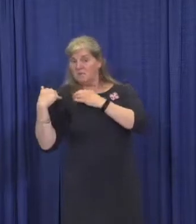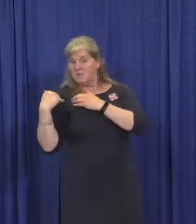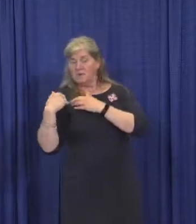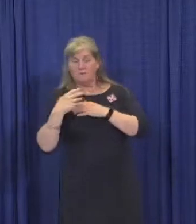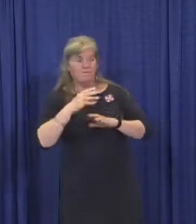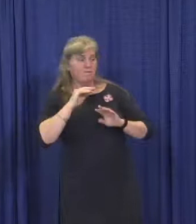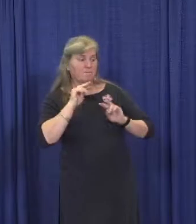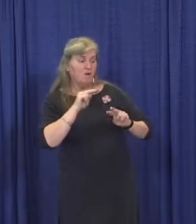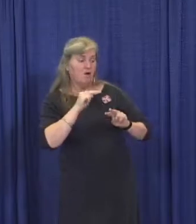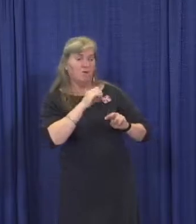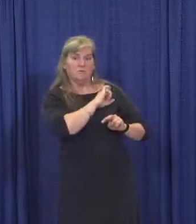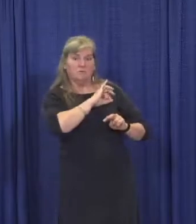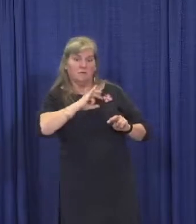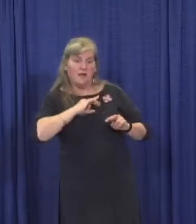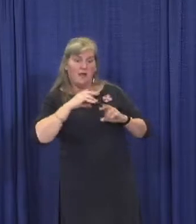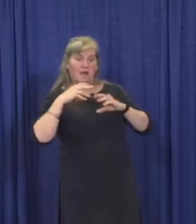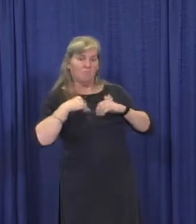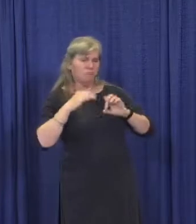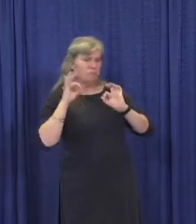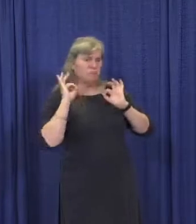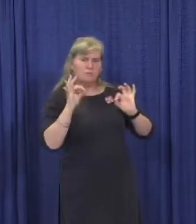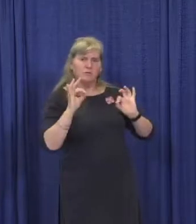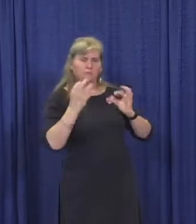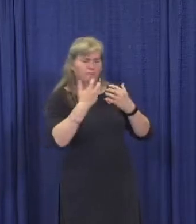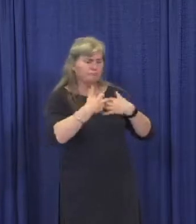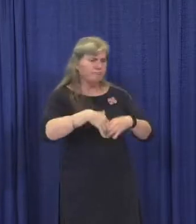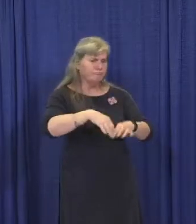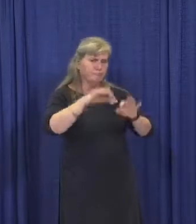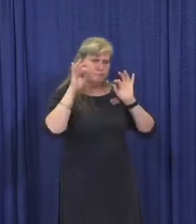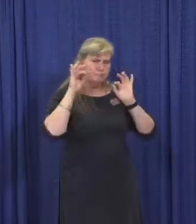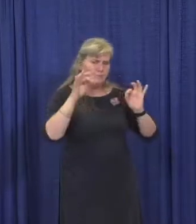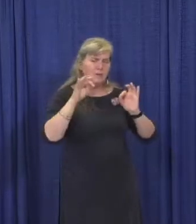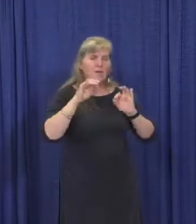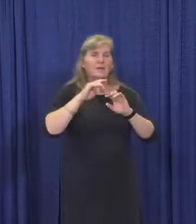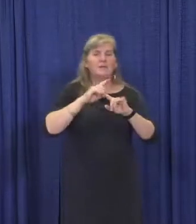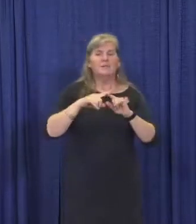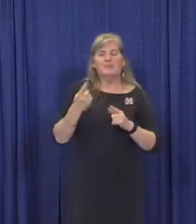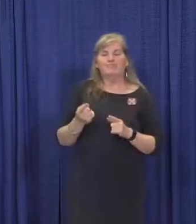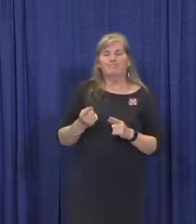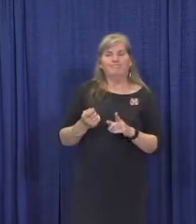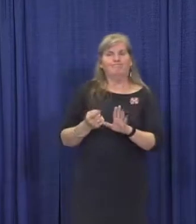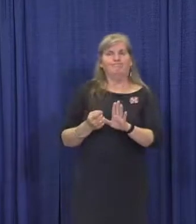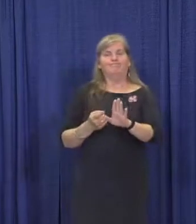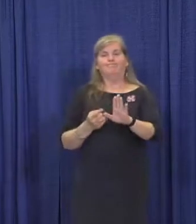side because of the diligence of the staff but this is a stark